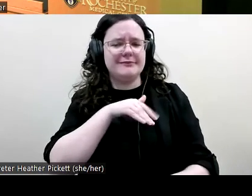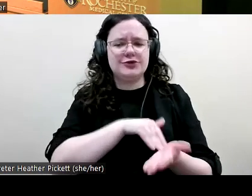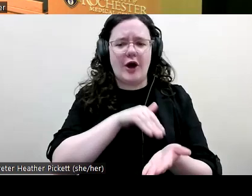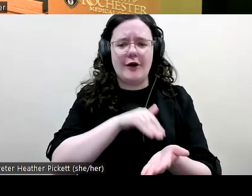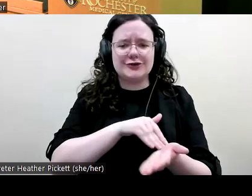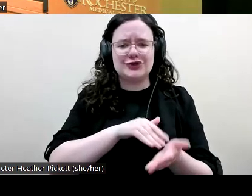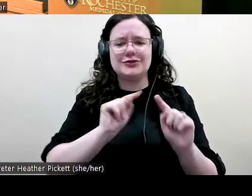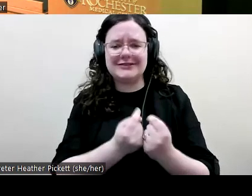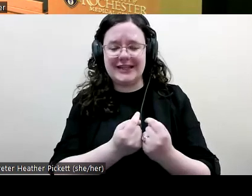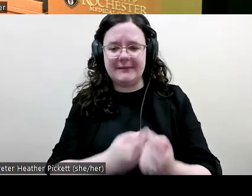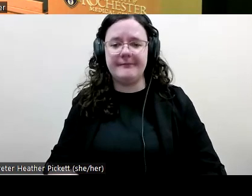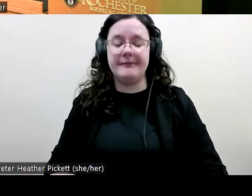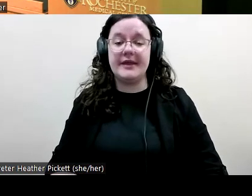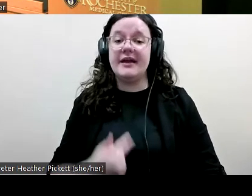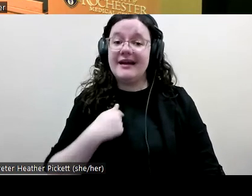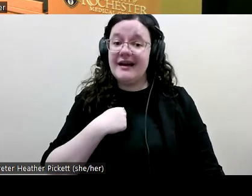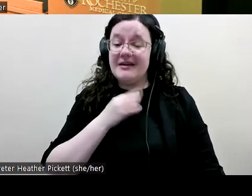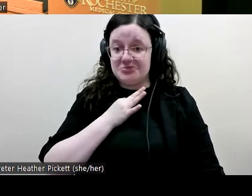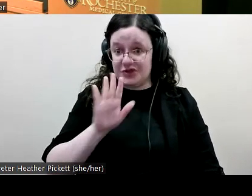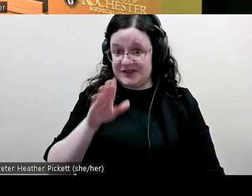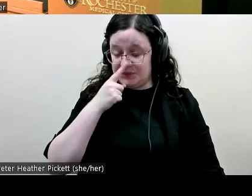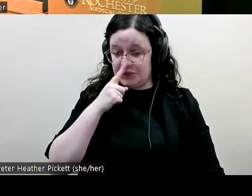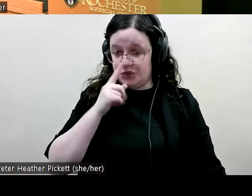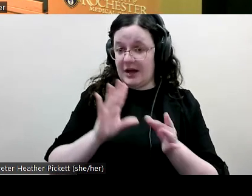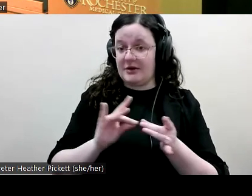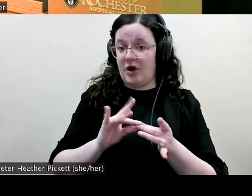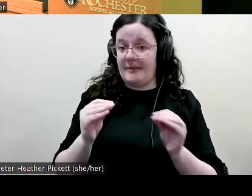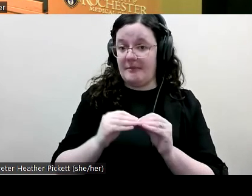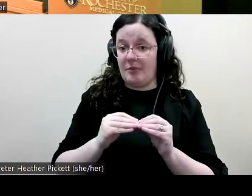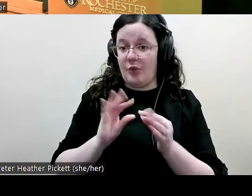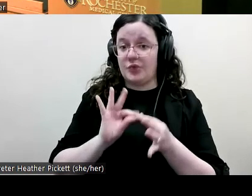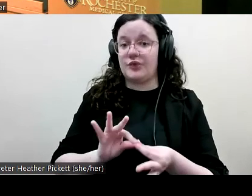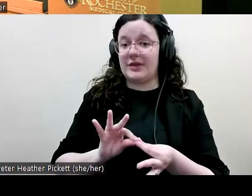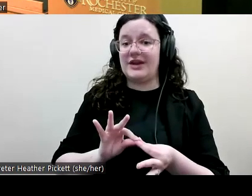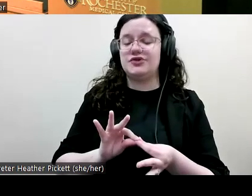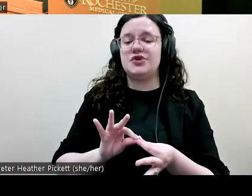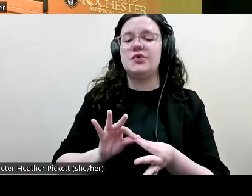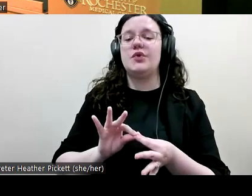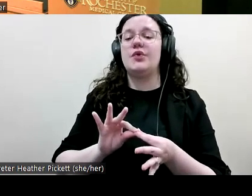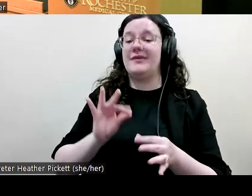more on what the experience has been in terms of whether communication has gone down as the